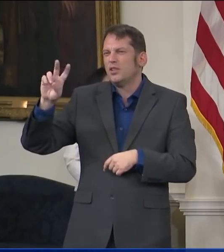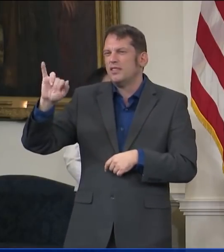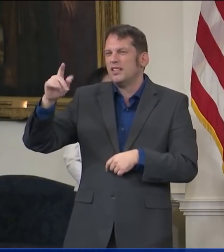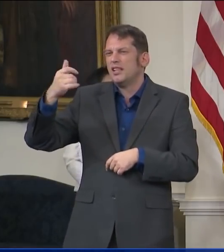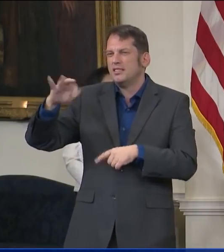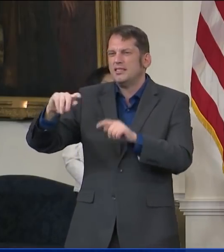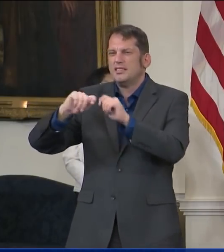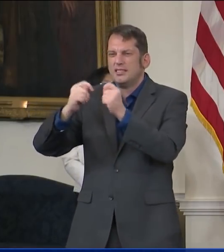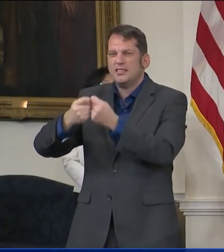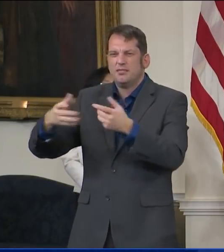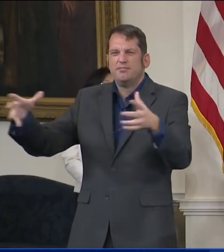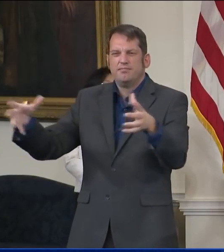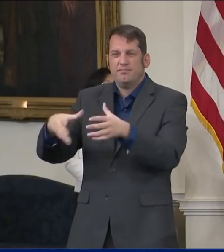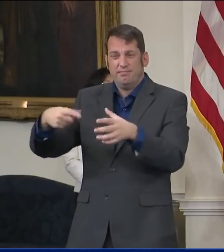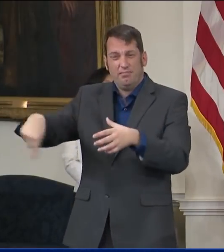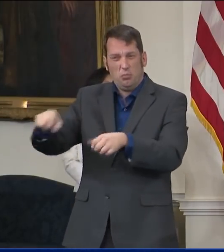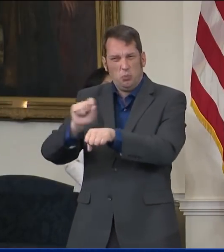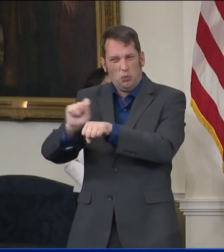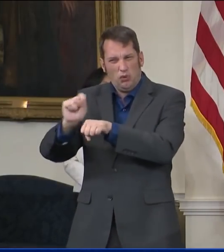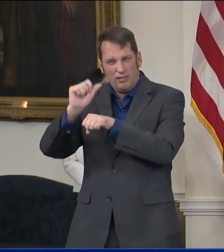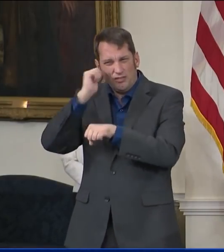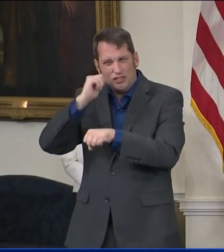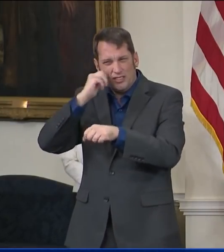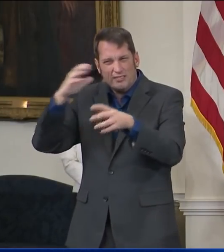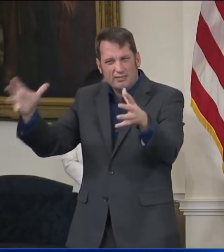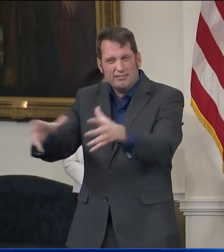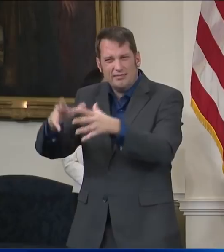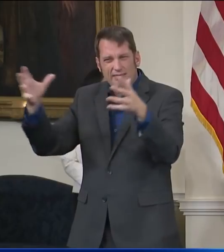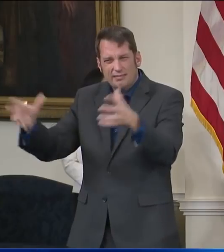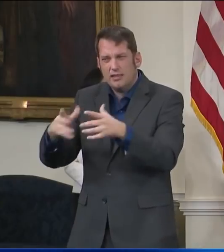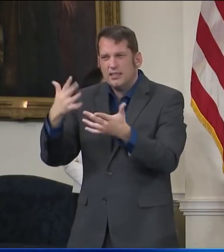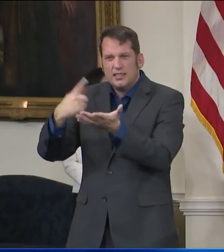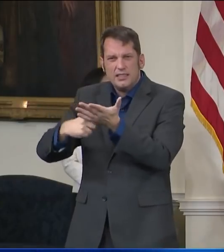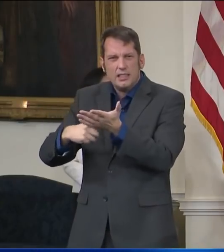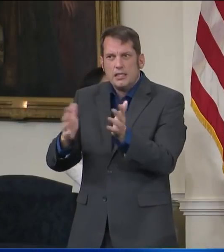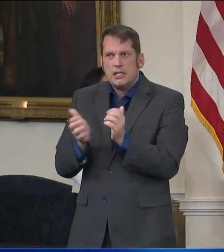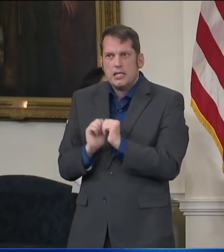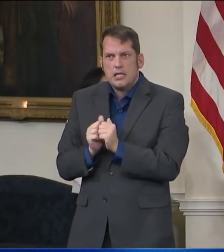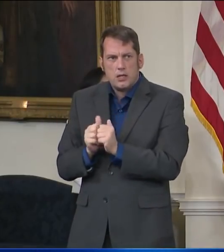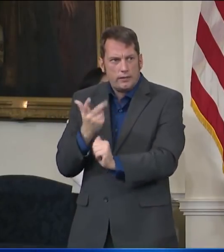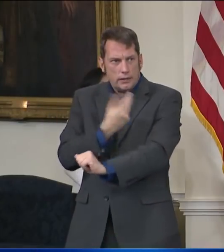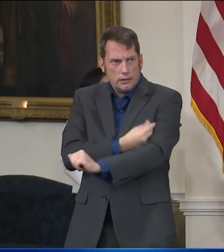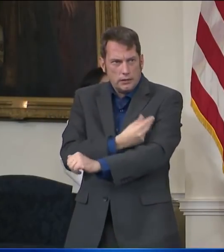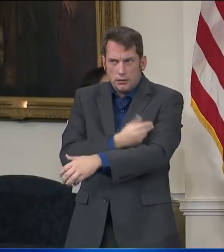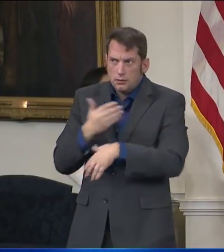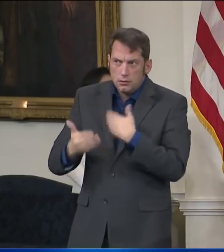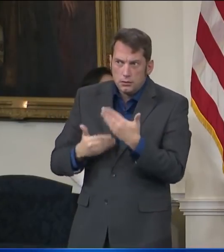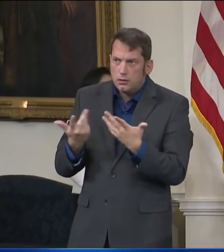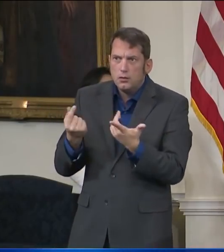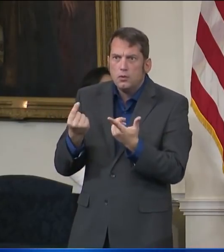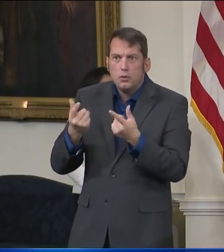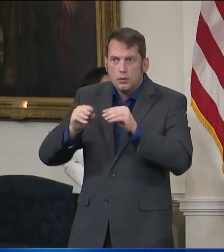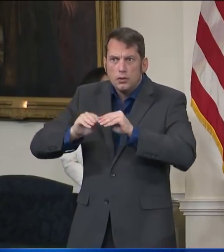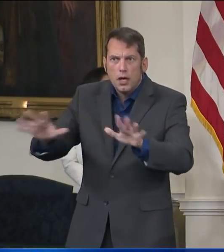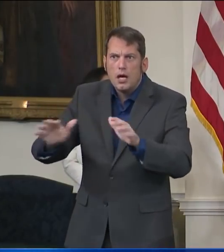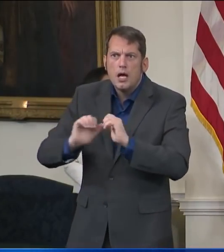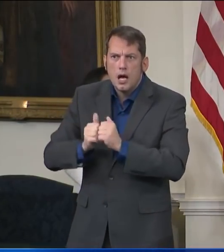CORONAVIRUS TEAM IS STILL WORKING HARD EVERY SINGLE DAY. THEY’RE MAKING GREAT PROGRESS ON OPERATION WARP SPEED AND THE VACCINE.